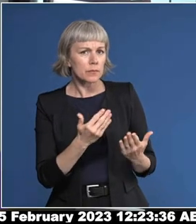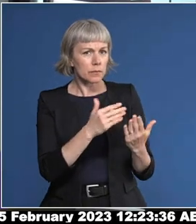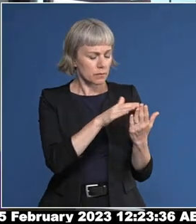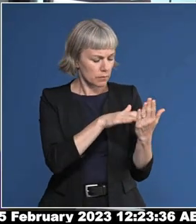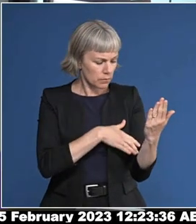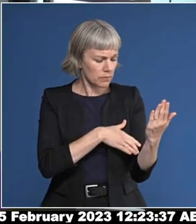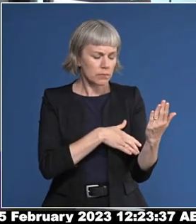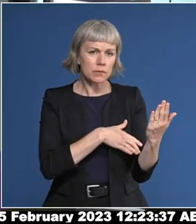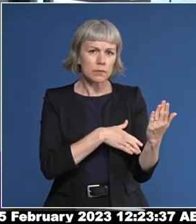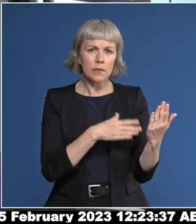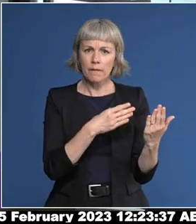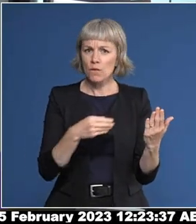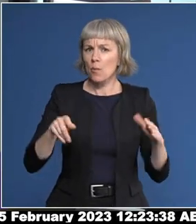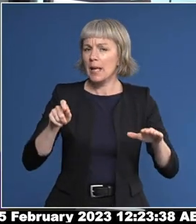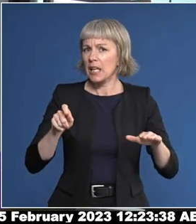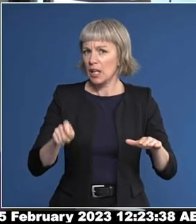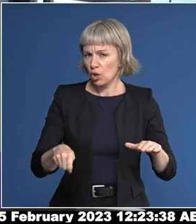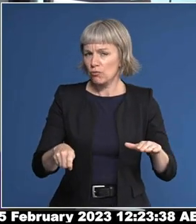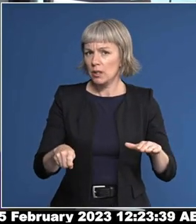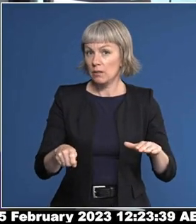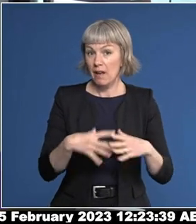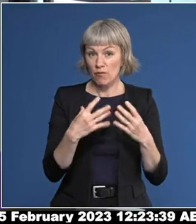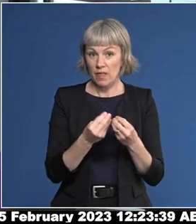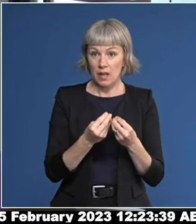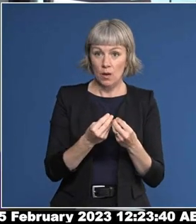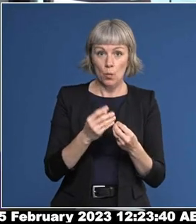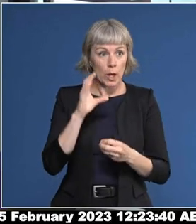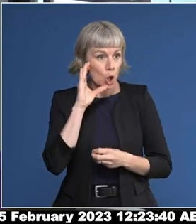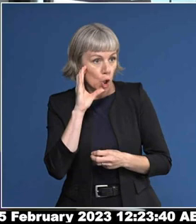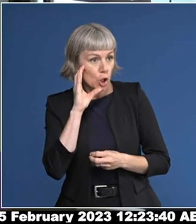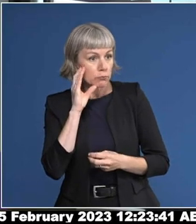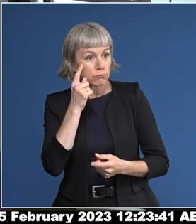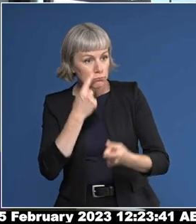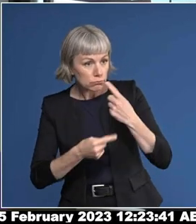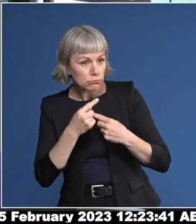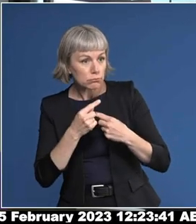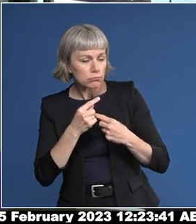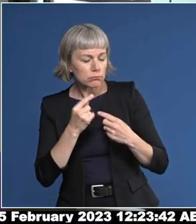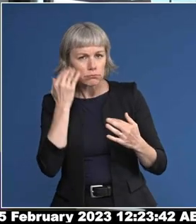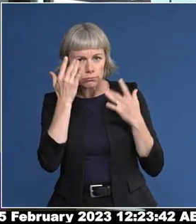reflect, for the most part, Afford's acceptance of the submissions of Counsel